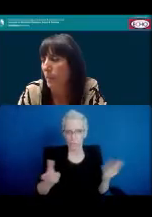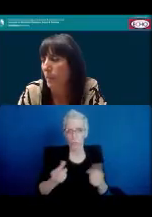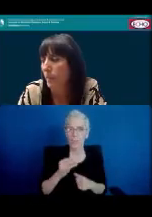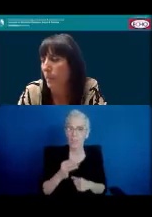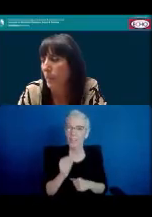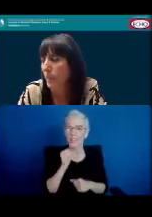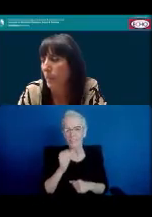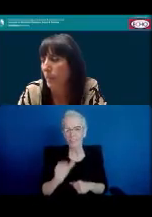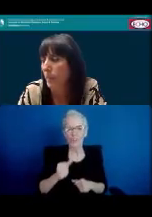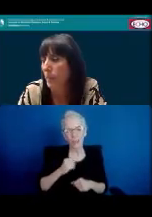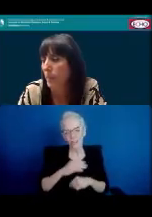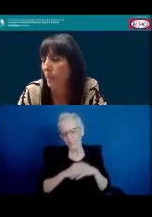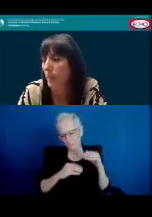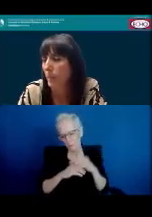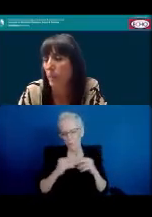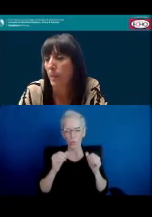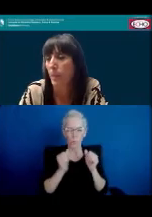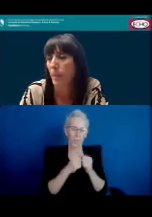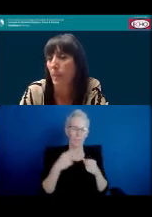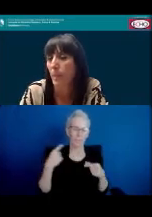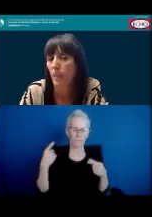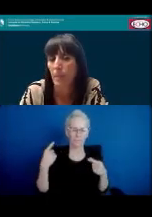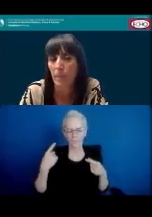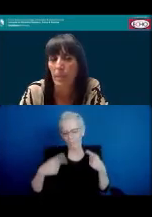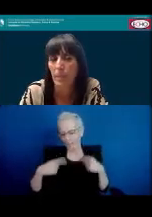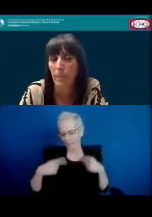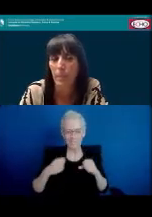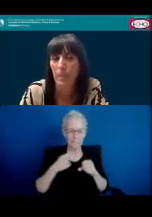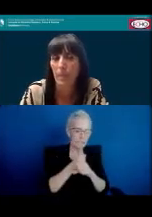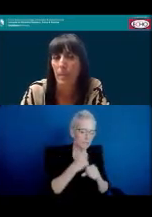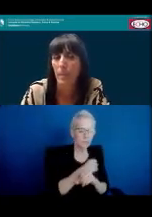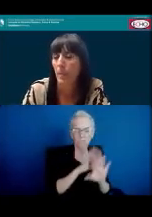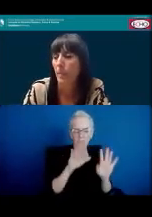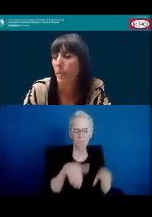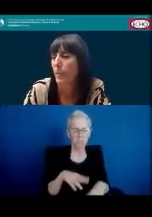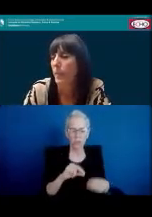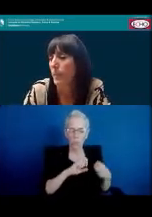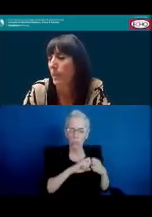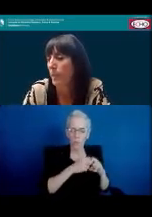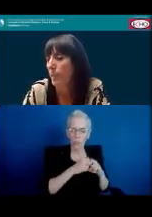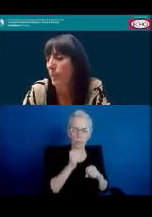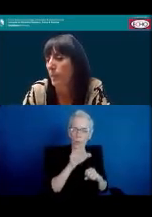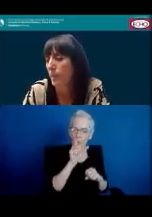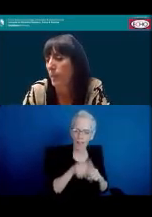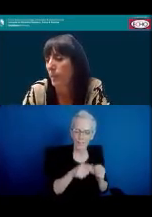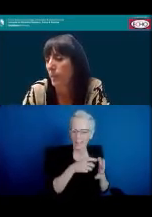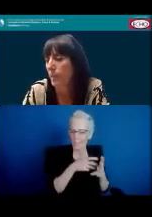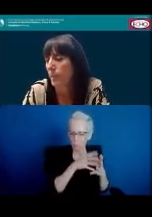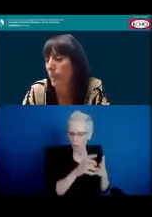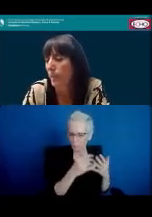problem. Roughhousing doesn't necessarily have to go hand in hand with power play or fighting. In fact, in the next